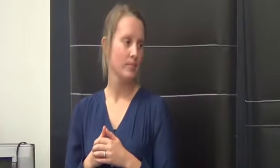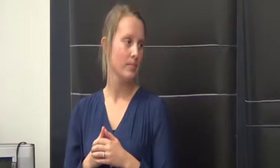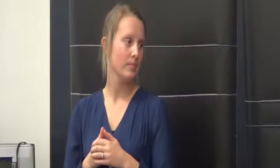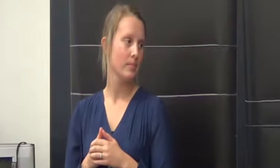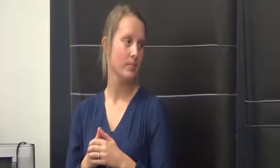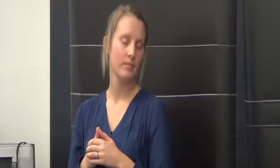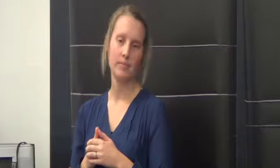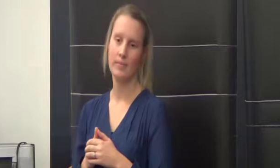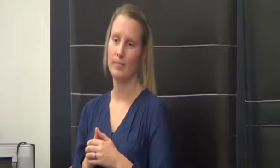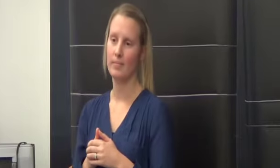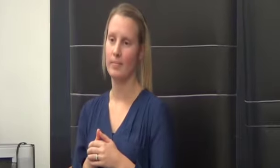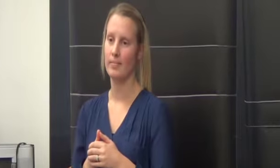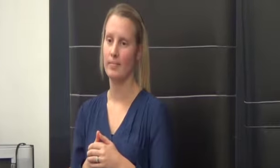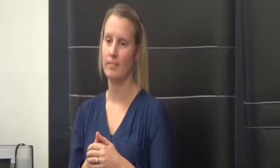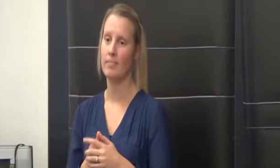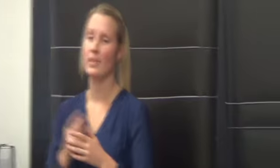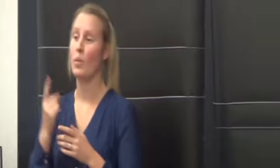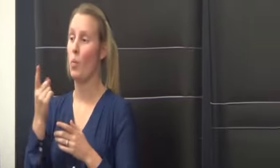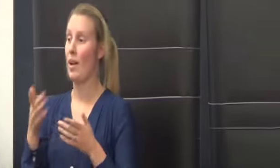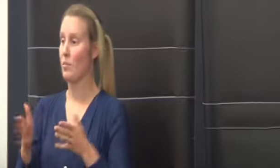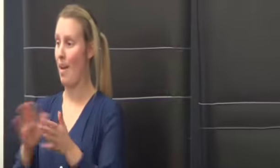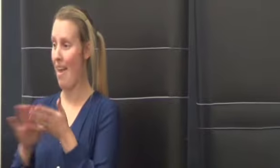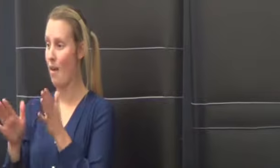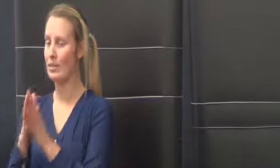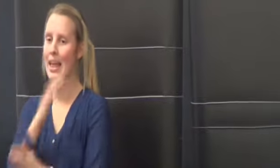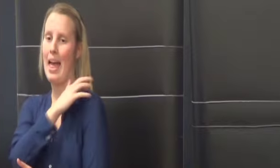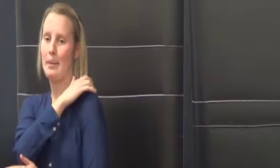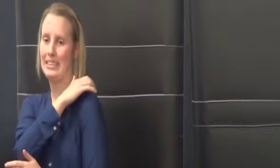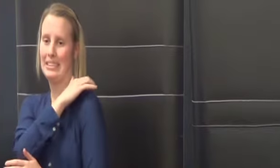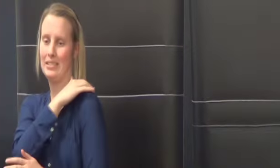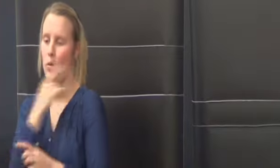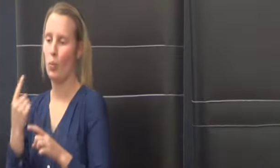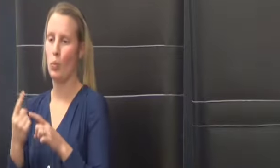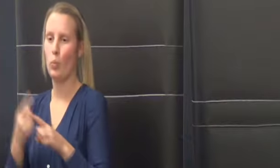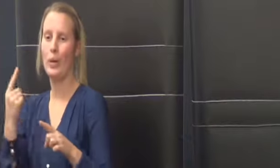you want. One way you could do that is by haptics actually. It's a quick simple way.